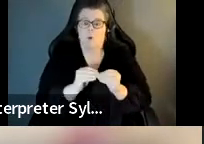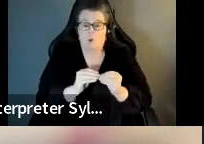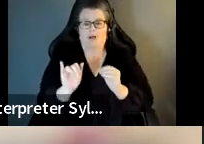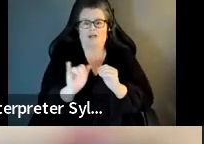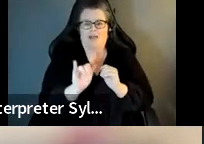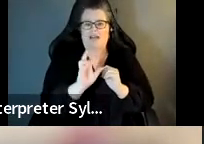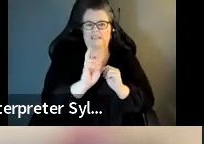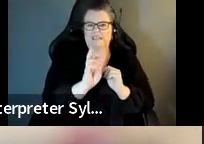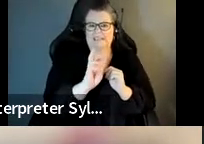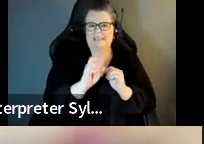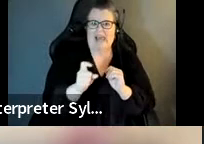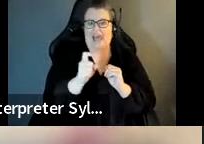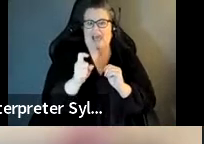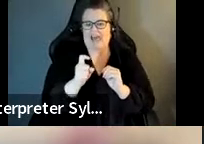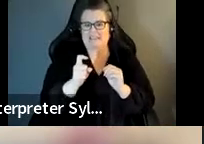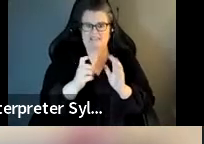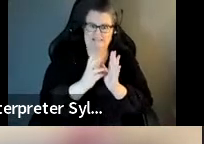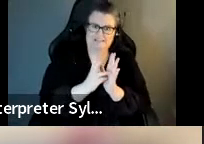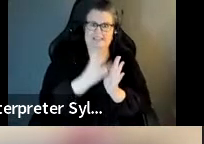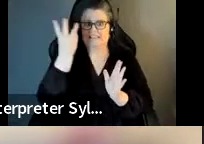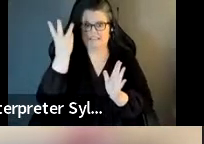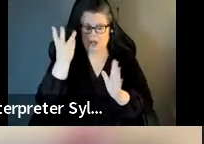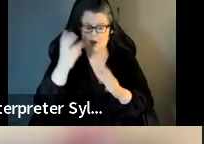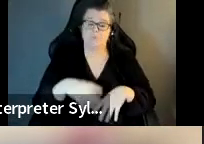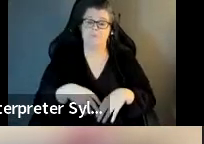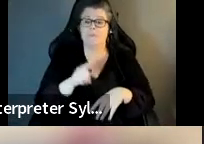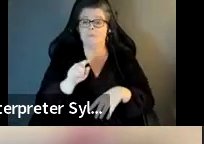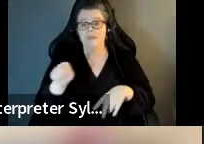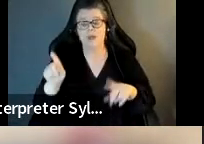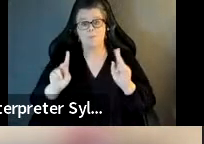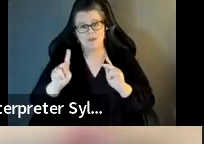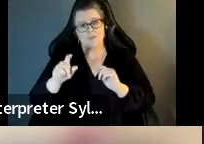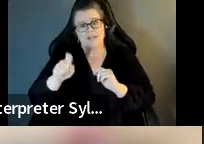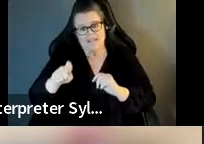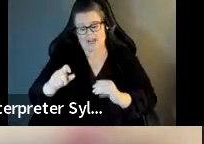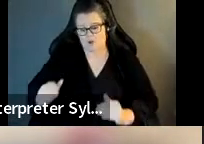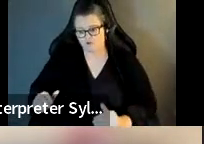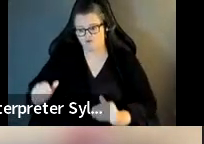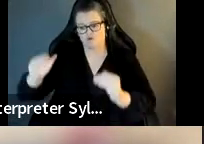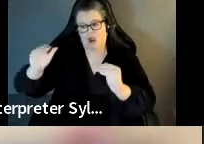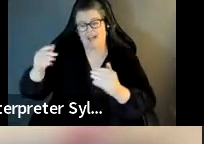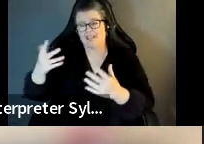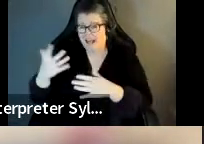Caregivers who are required to stand to perform certain procedures need the chair to raise to at least 40 inches high.